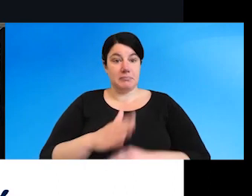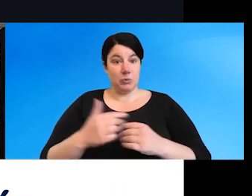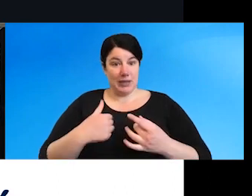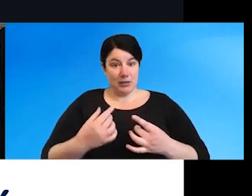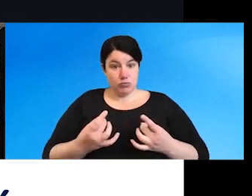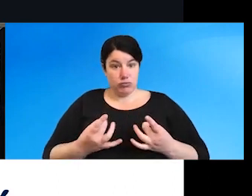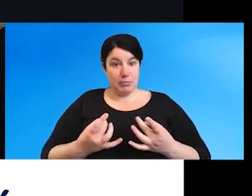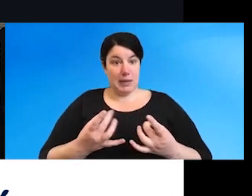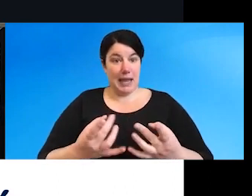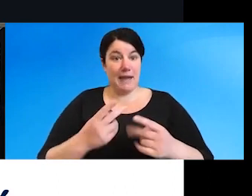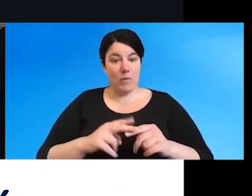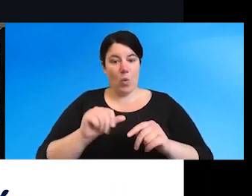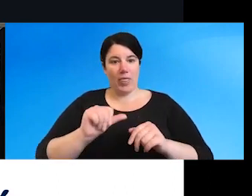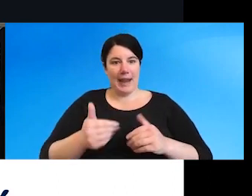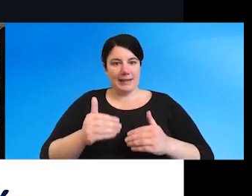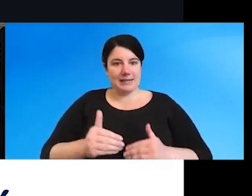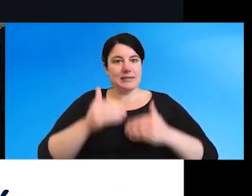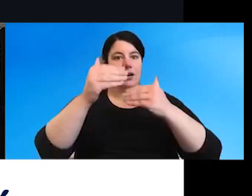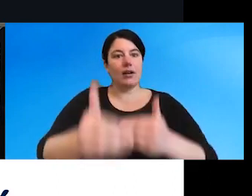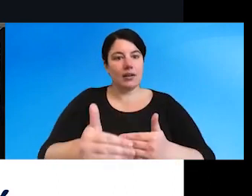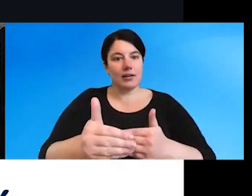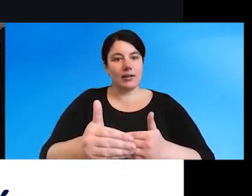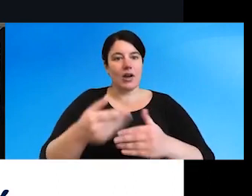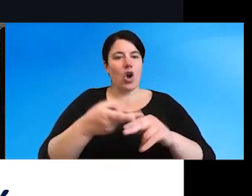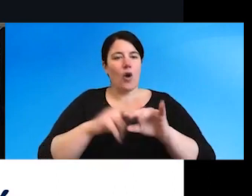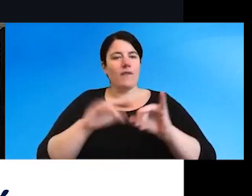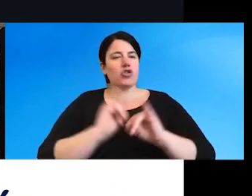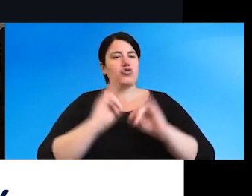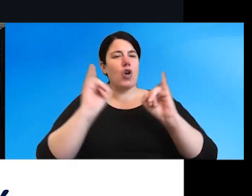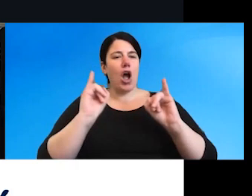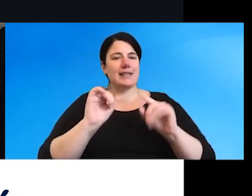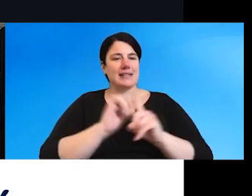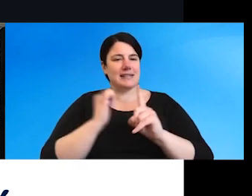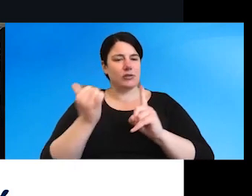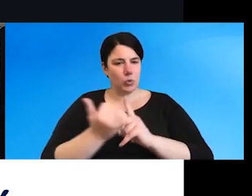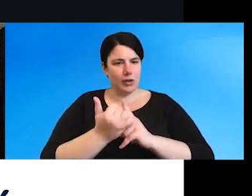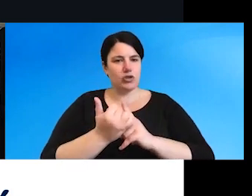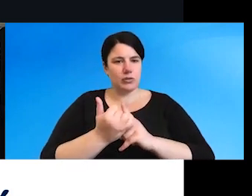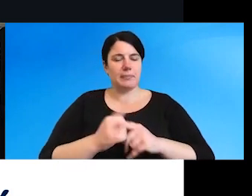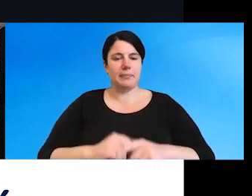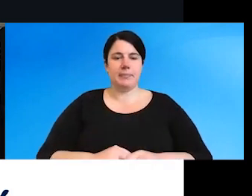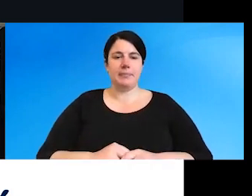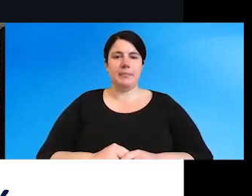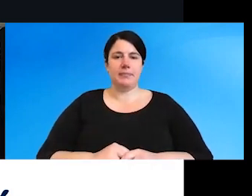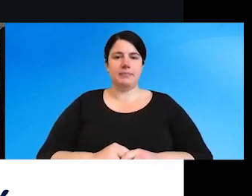the next stage of the crisis situation that we are in. So, what I